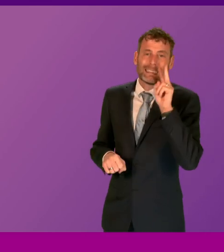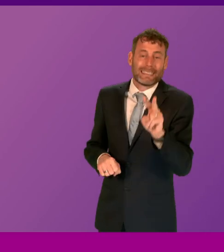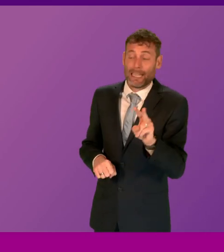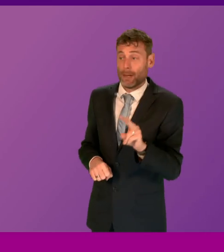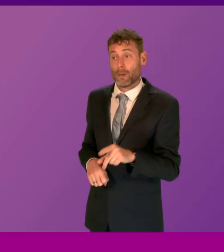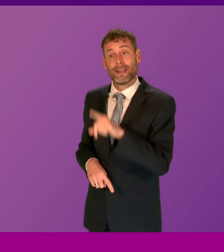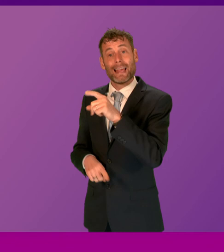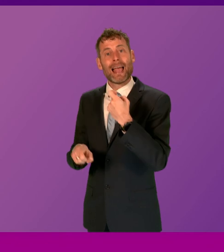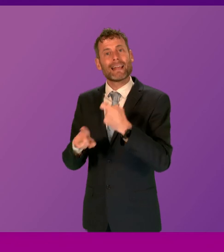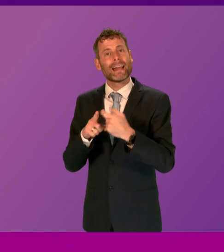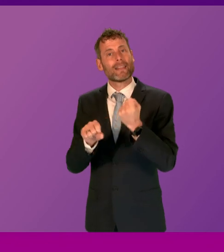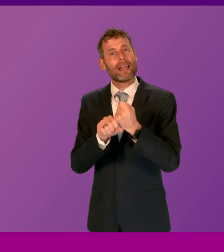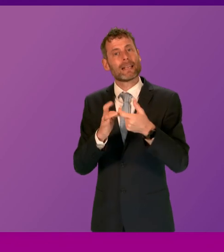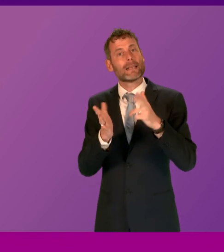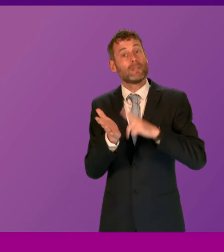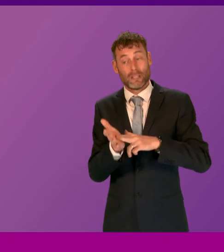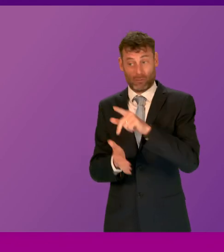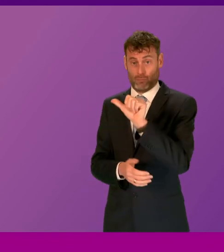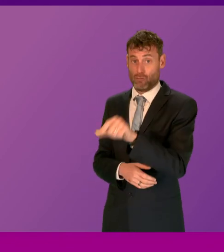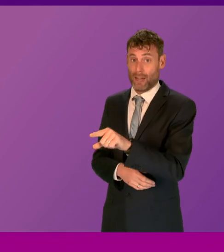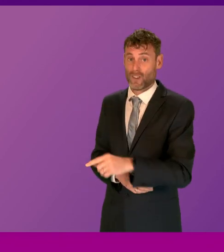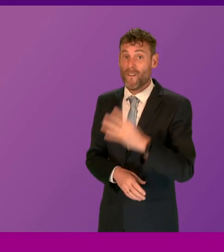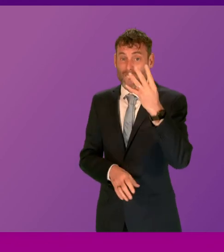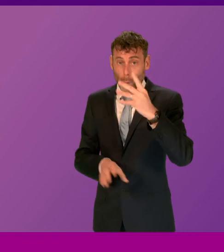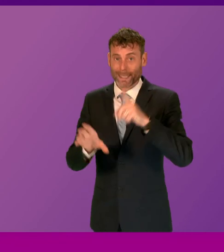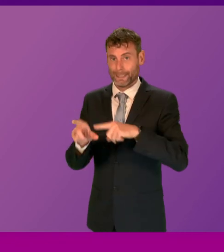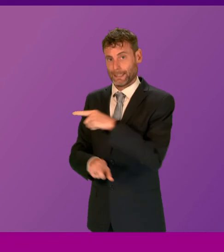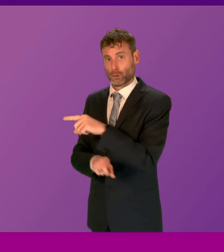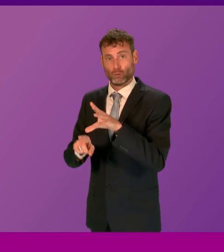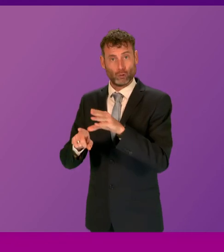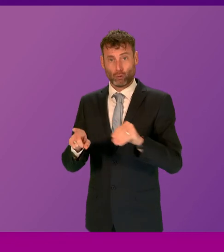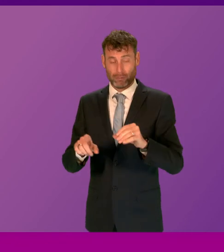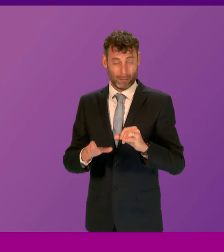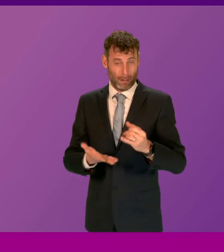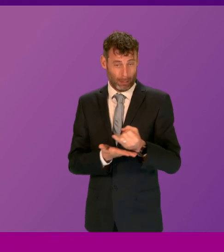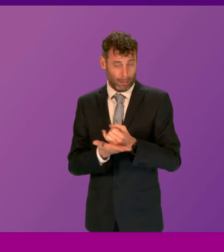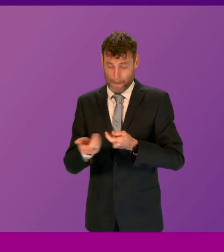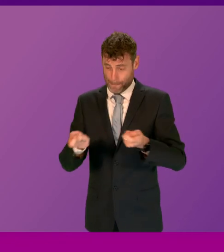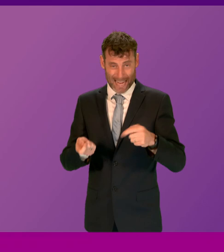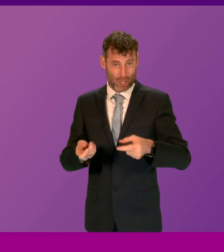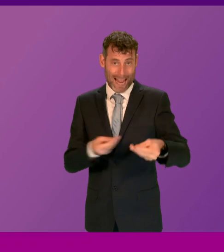Over more than 14 years of economic mismanagement, the Tories have imposed on this country a